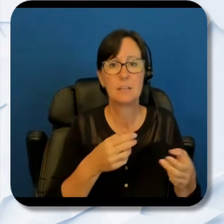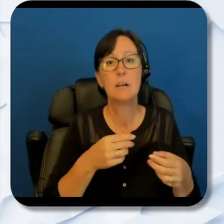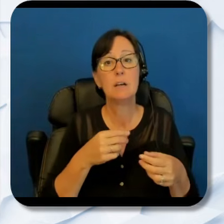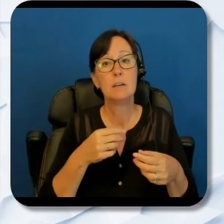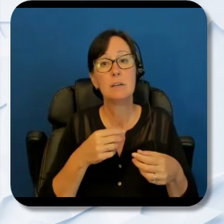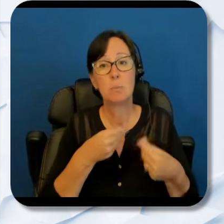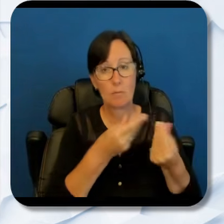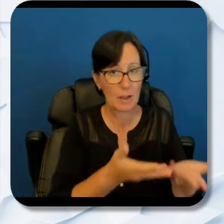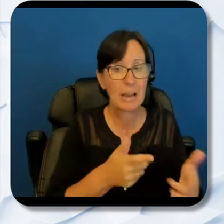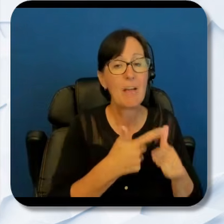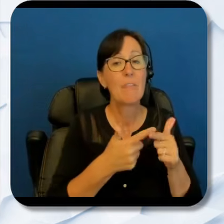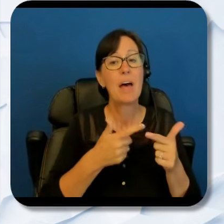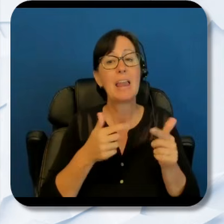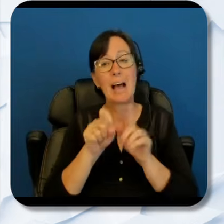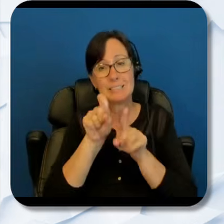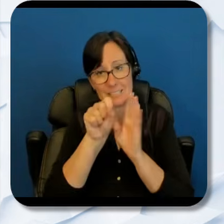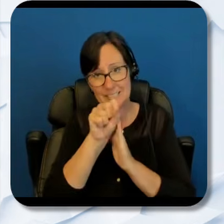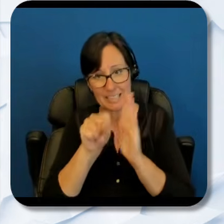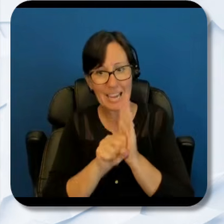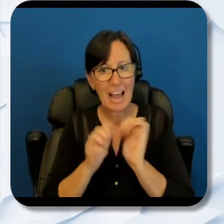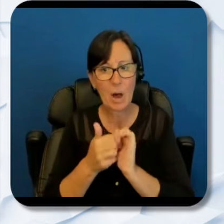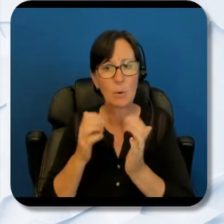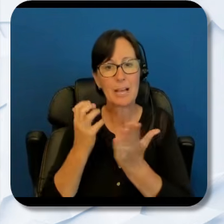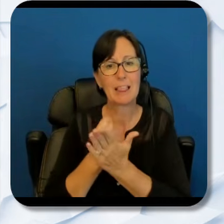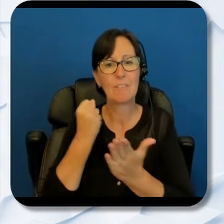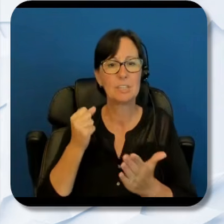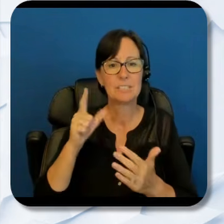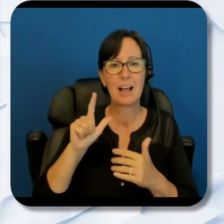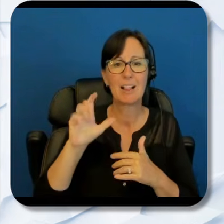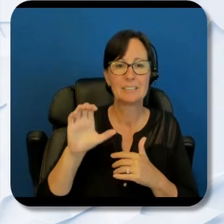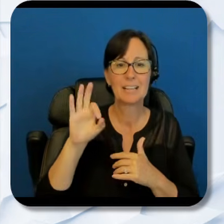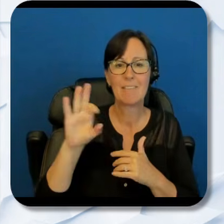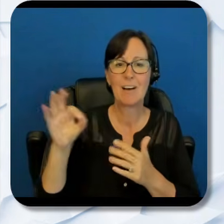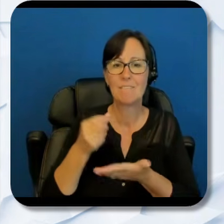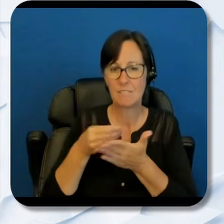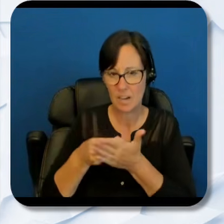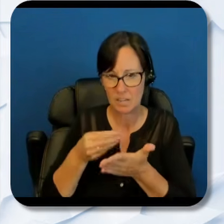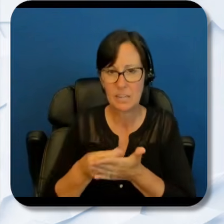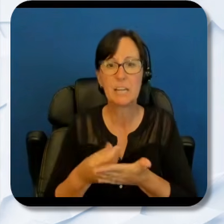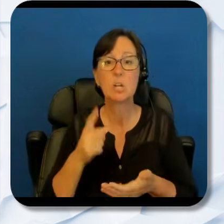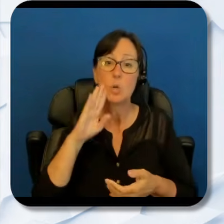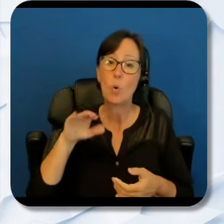how we can better leverage our LCFF funding. You know, SB114 passed and required that LEAs